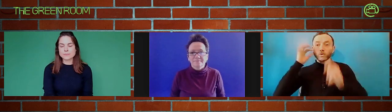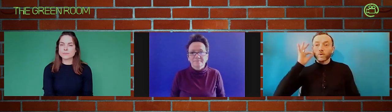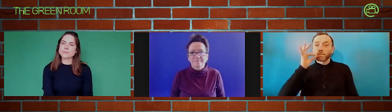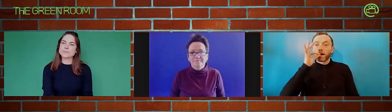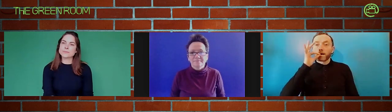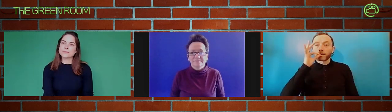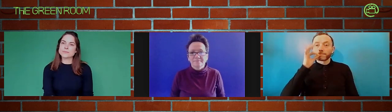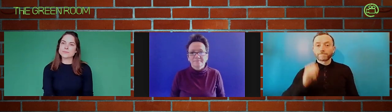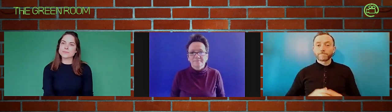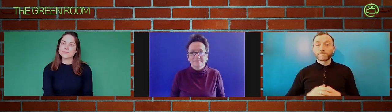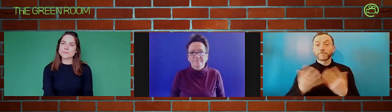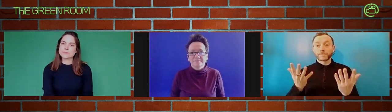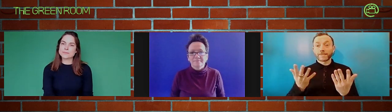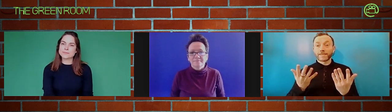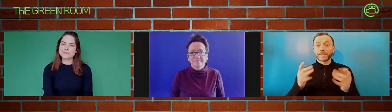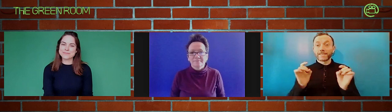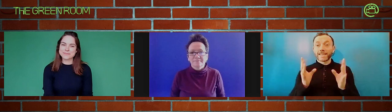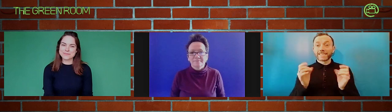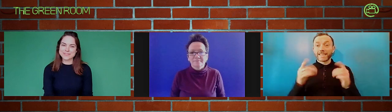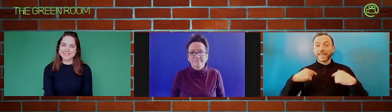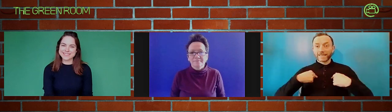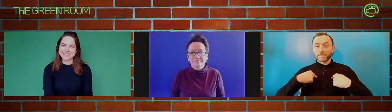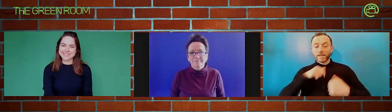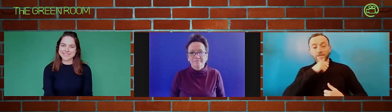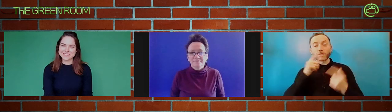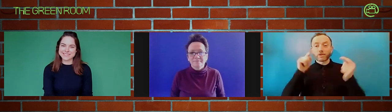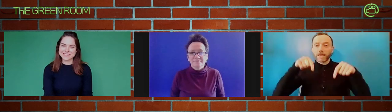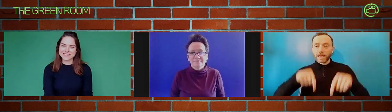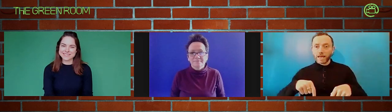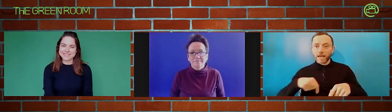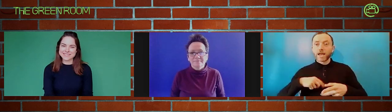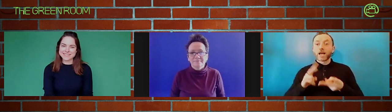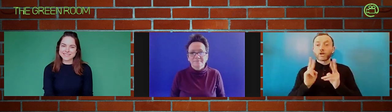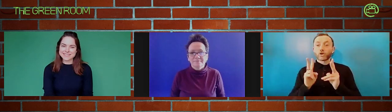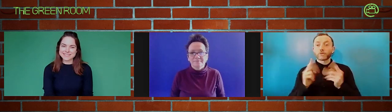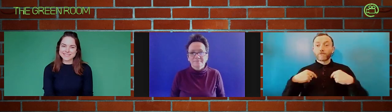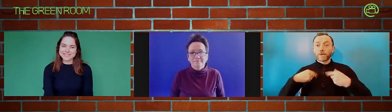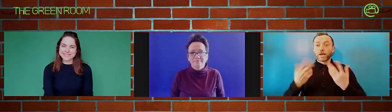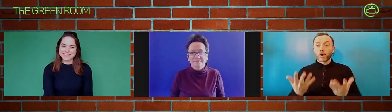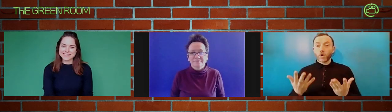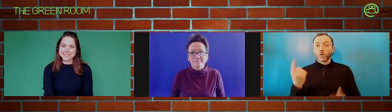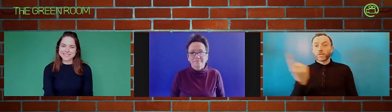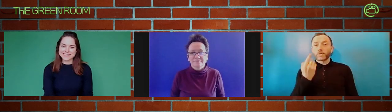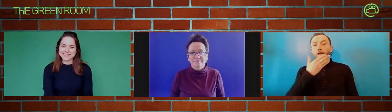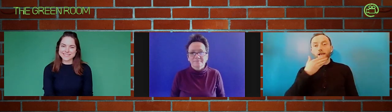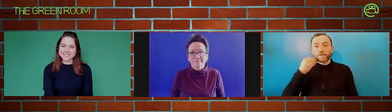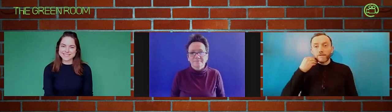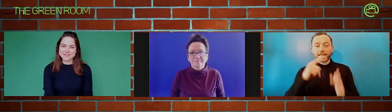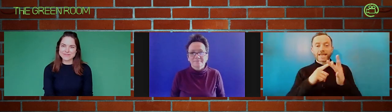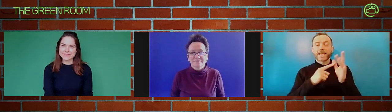Yep, so that's me. Very nice to be here. And interpreting for me is lovely iain Hodgetts.